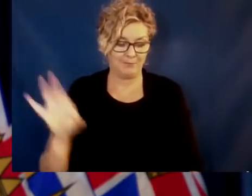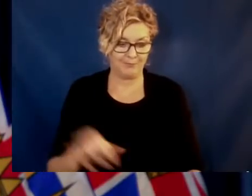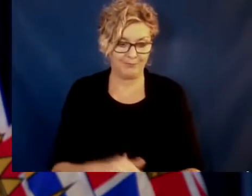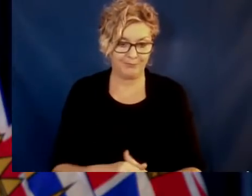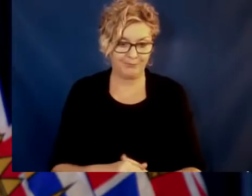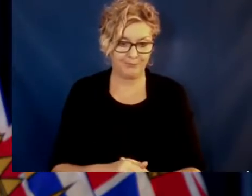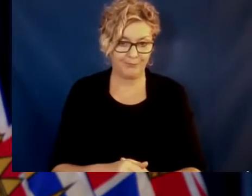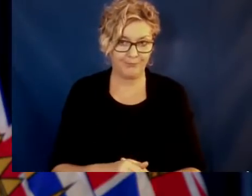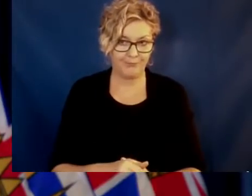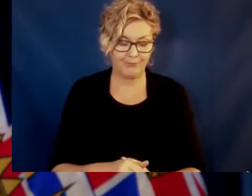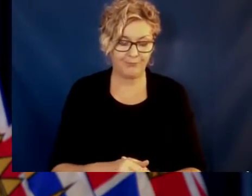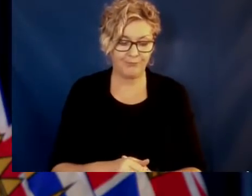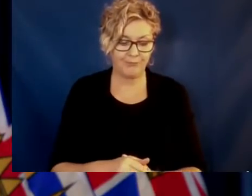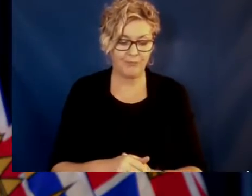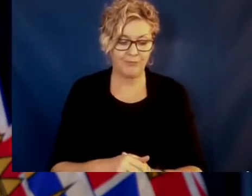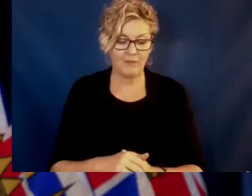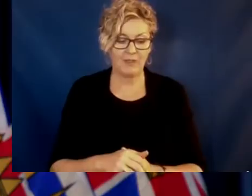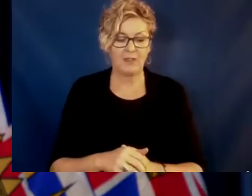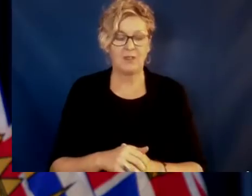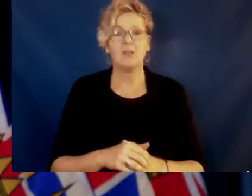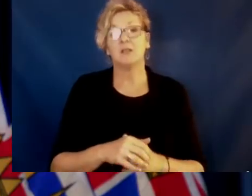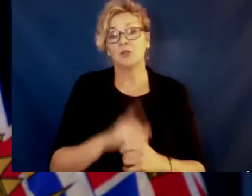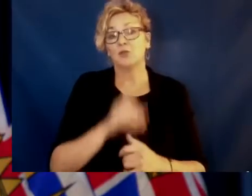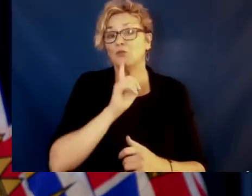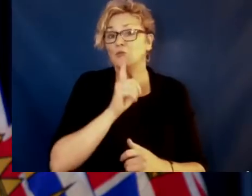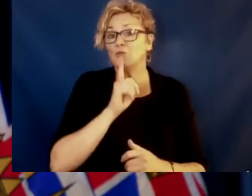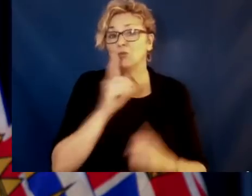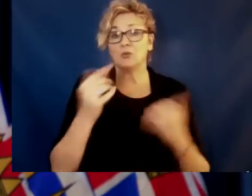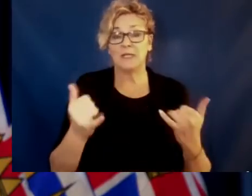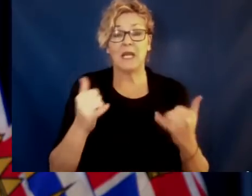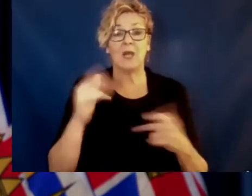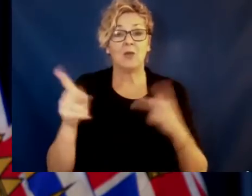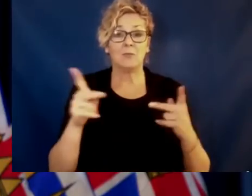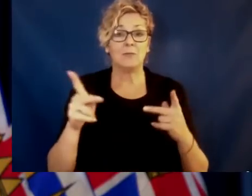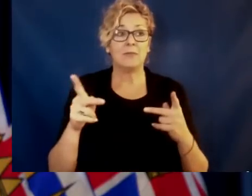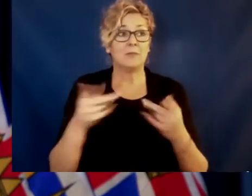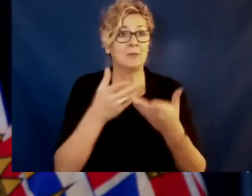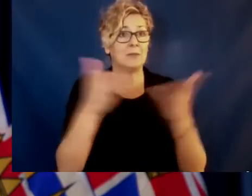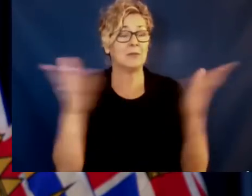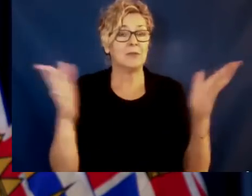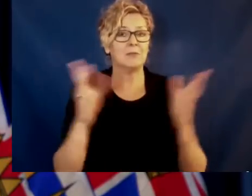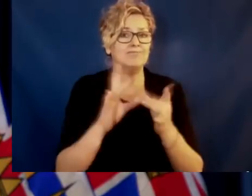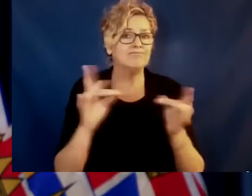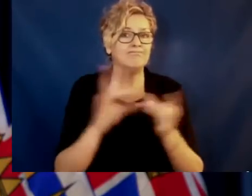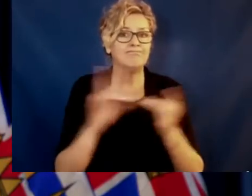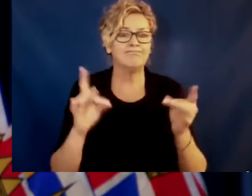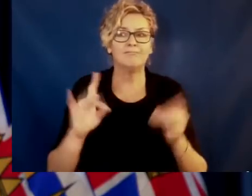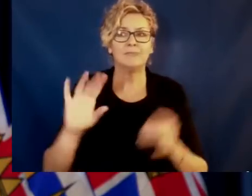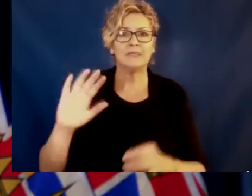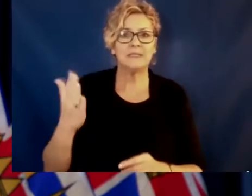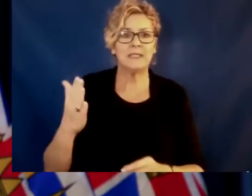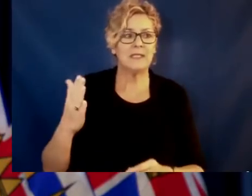and around the world about a second wave. One can say that we are in our second